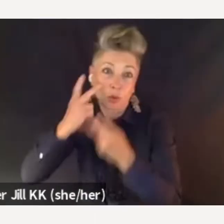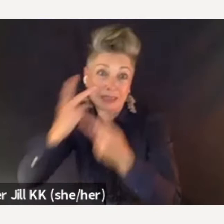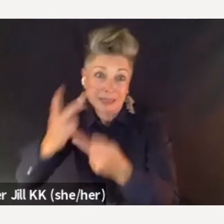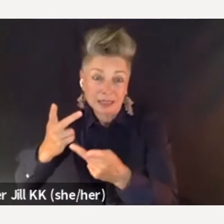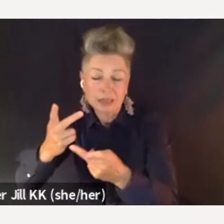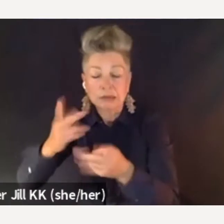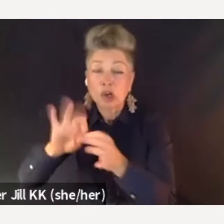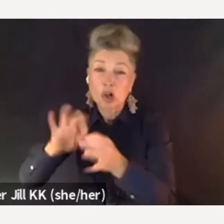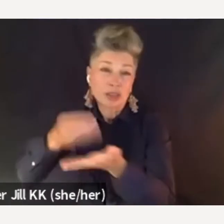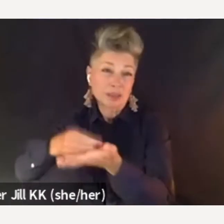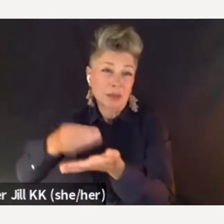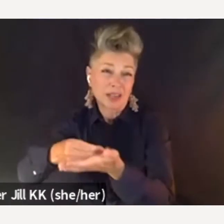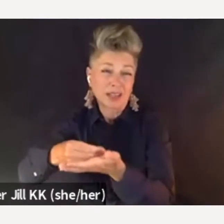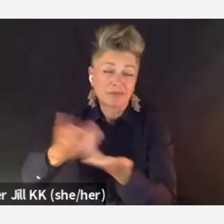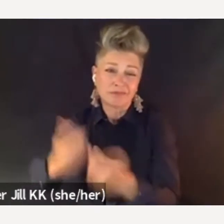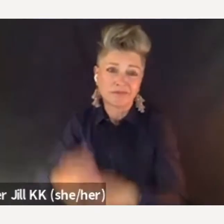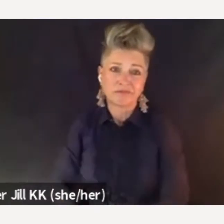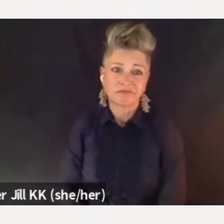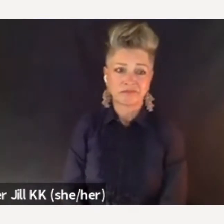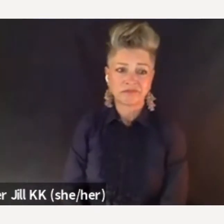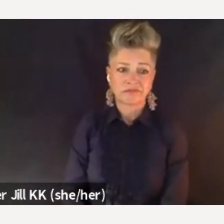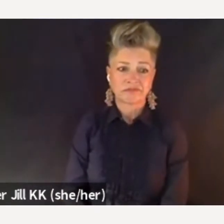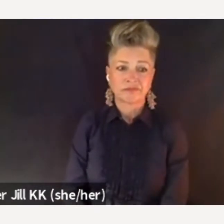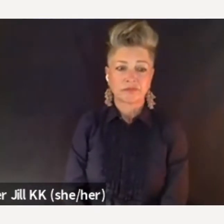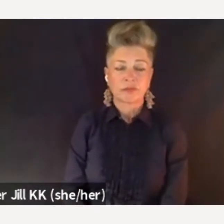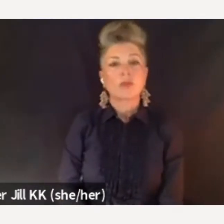One of the other things that we chatted about in one of our planning meetings too, was